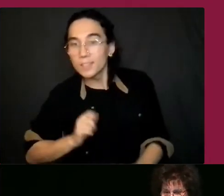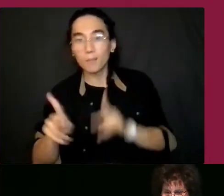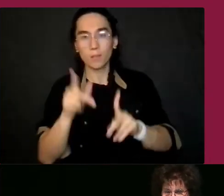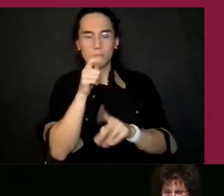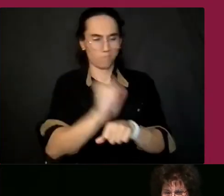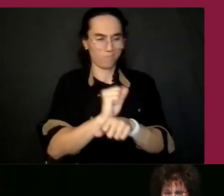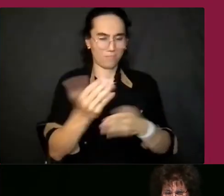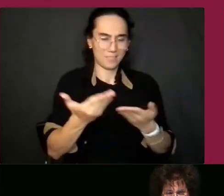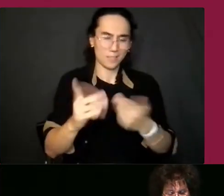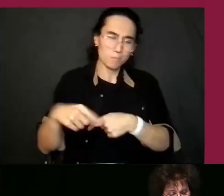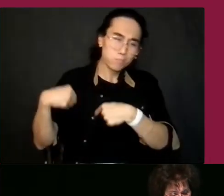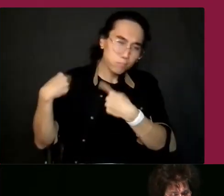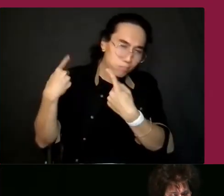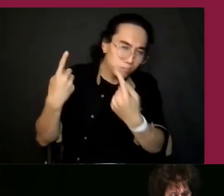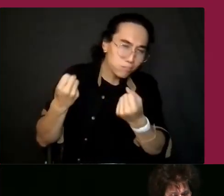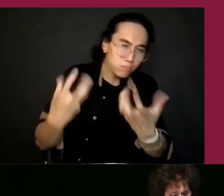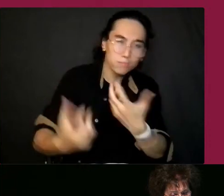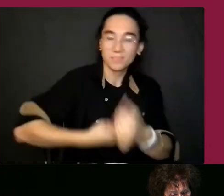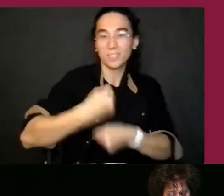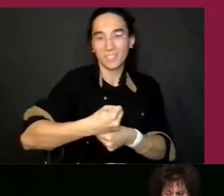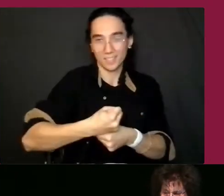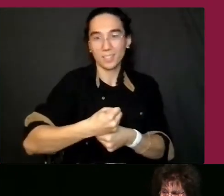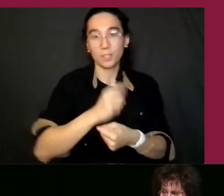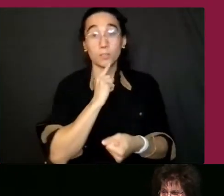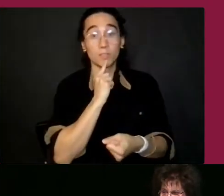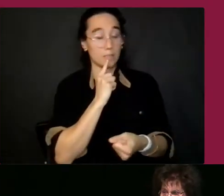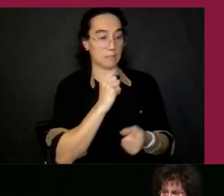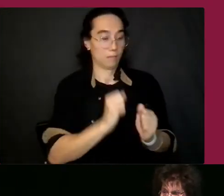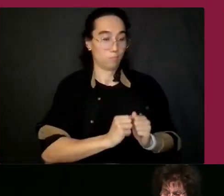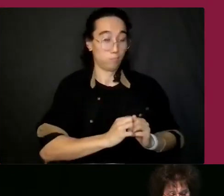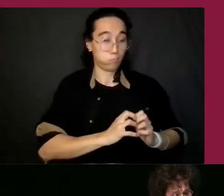built this institution into the place that it is, one that we can all be very proud of.